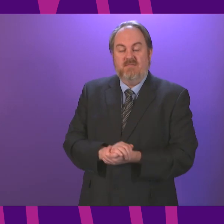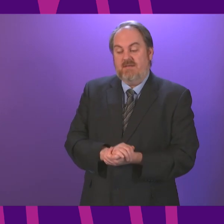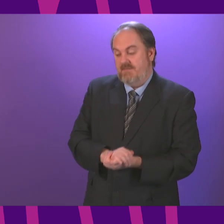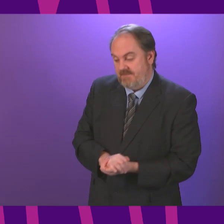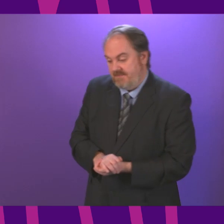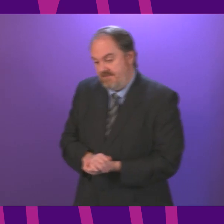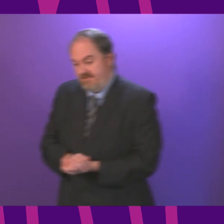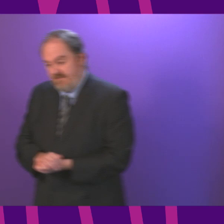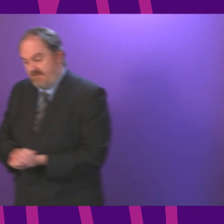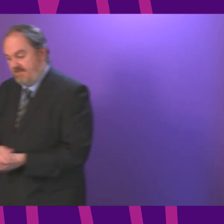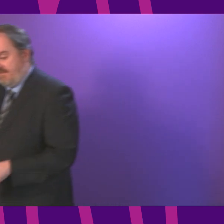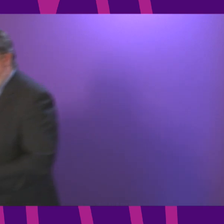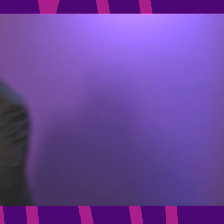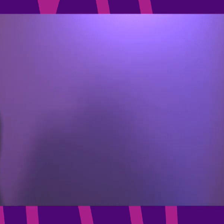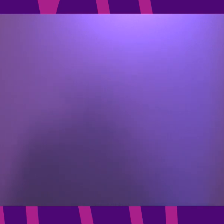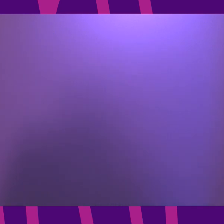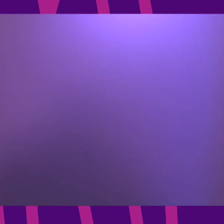Sandra White (Glasgow Kelvin) (SNP):